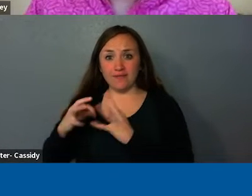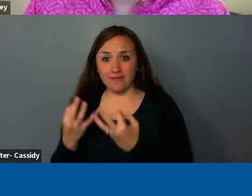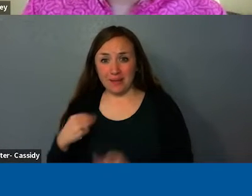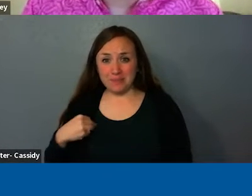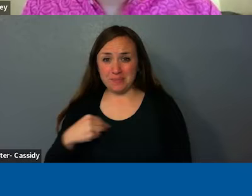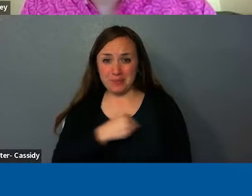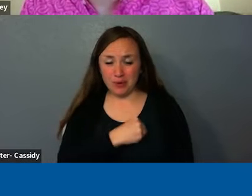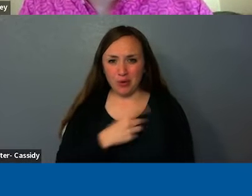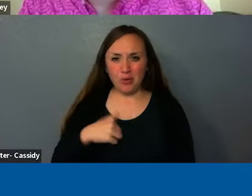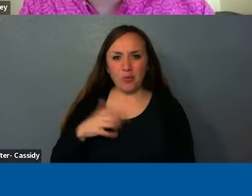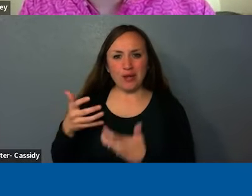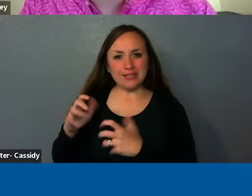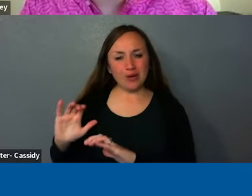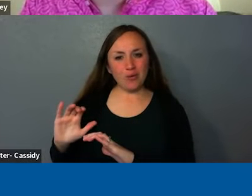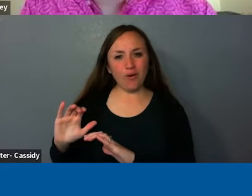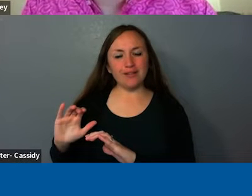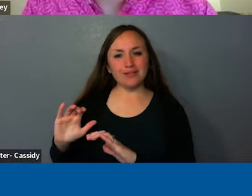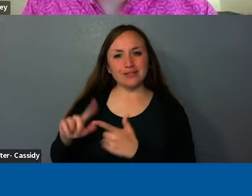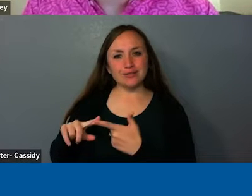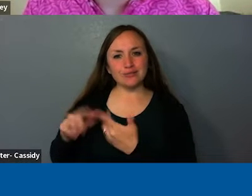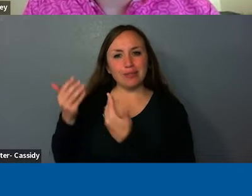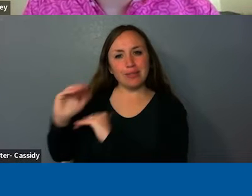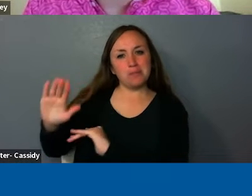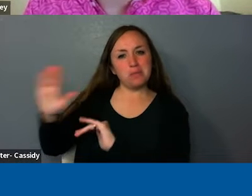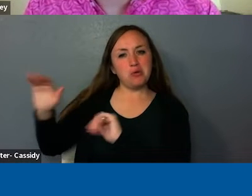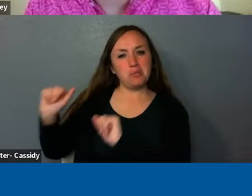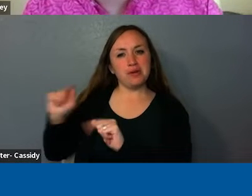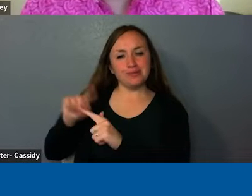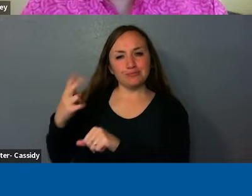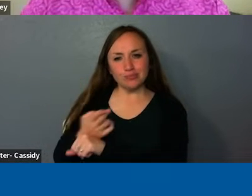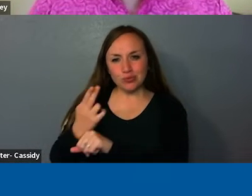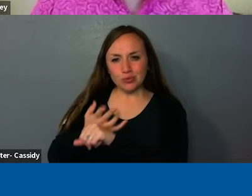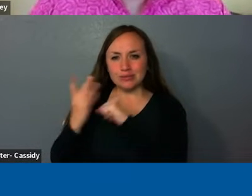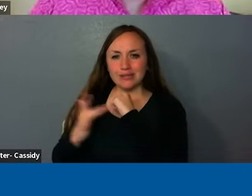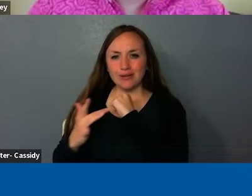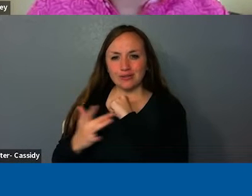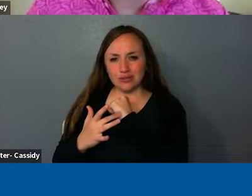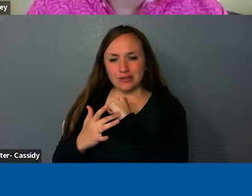and we don't wanna restrict a way for them to use technology. So, you know, the appeal here is,